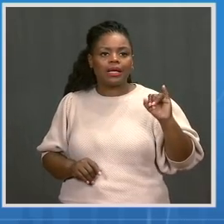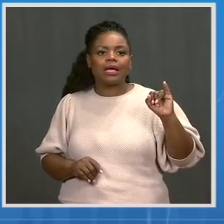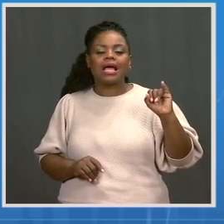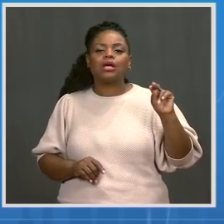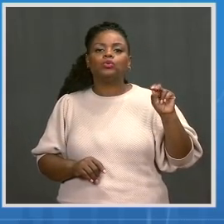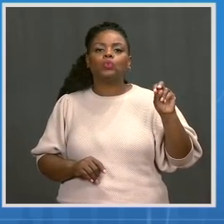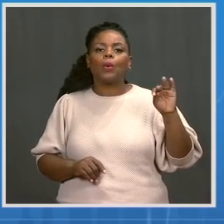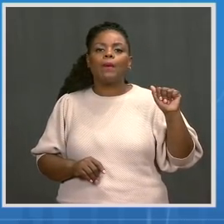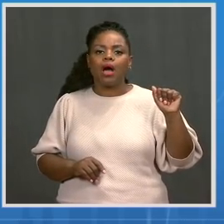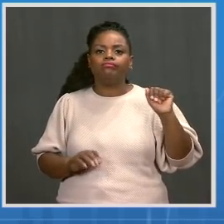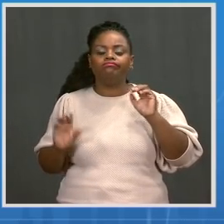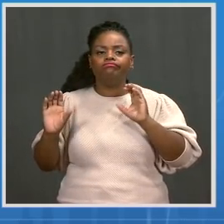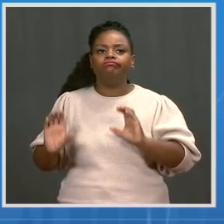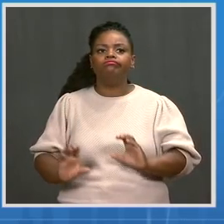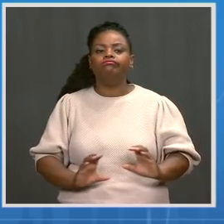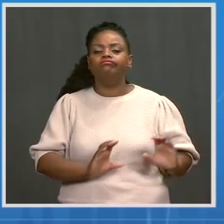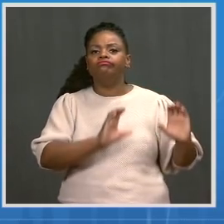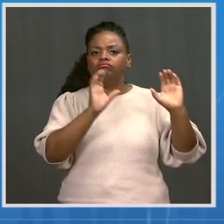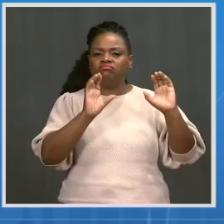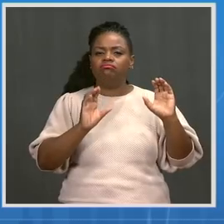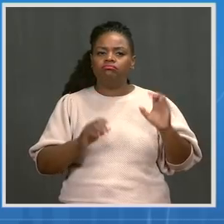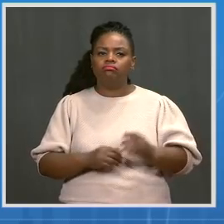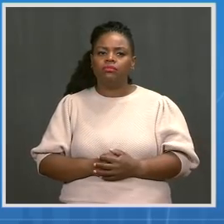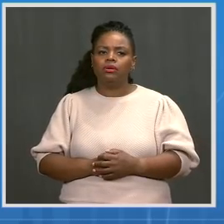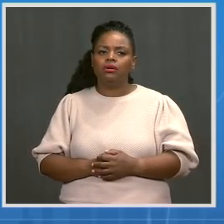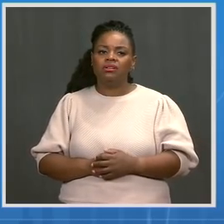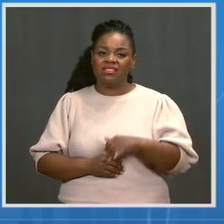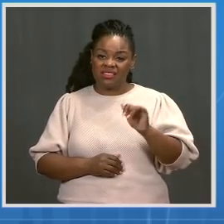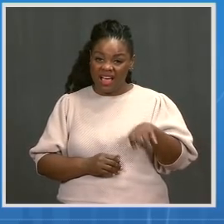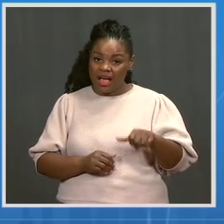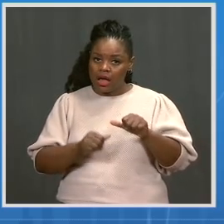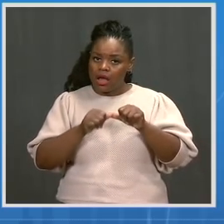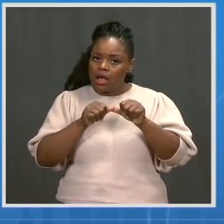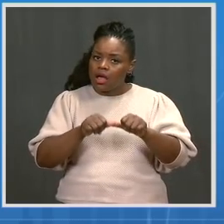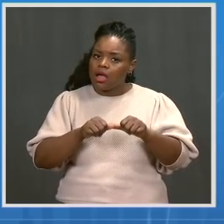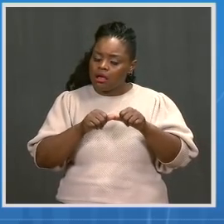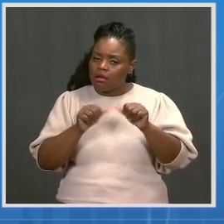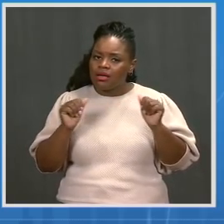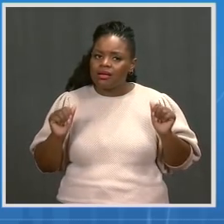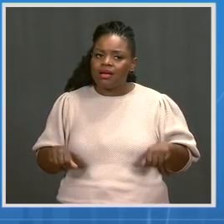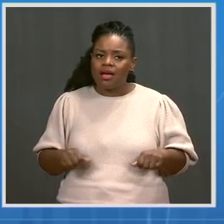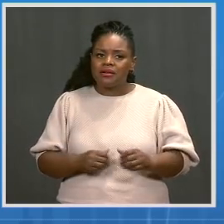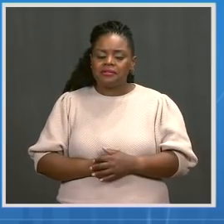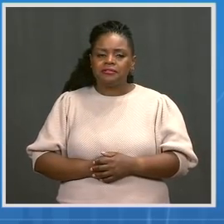after first being infected with the virus that causes COVID-19, or appear weeks after infection.